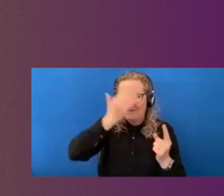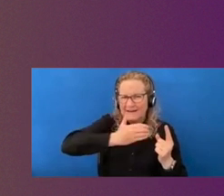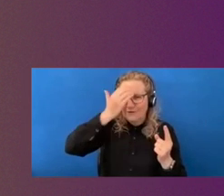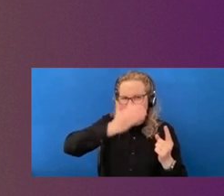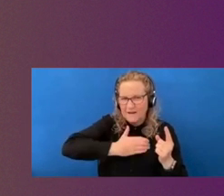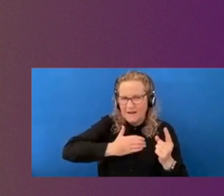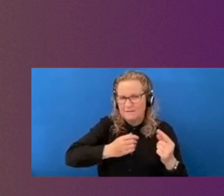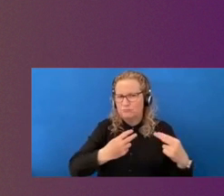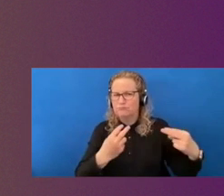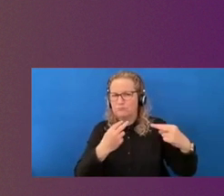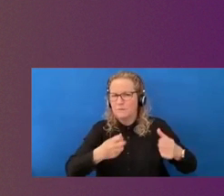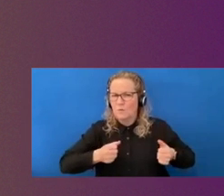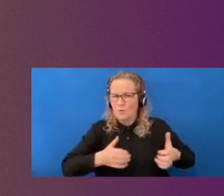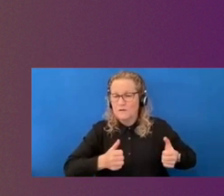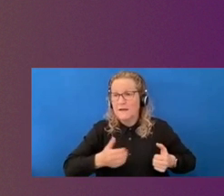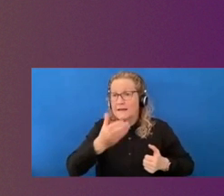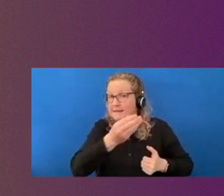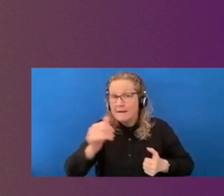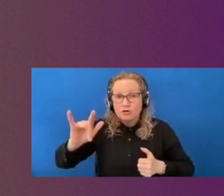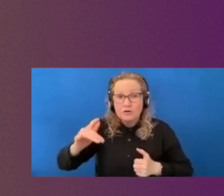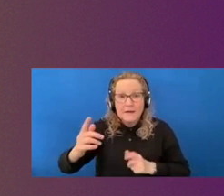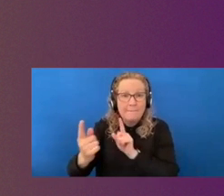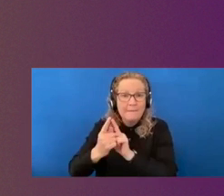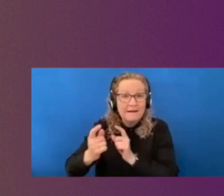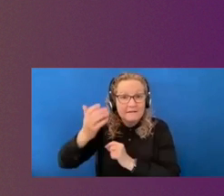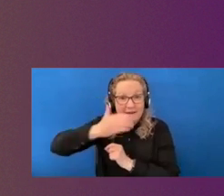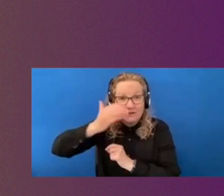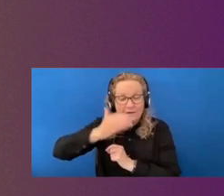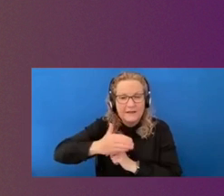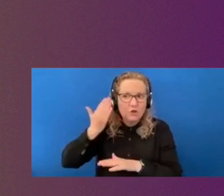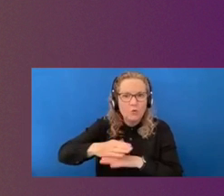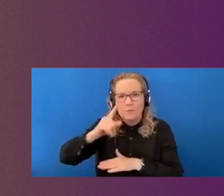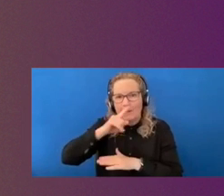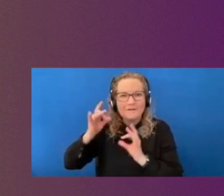there are a few that haven't and a lot of people that have started as well since the pandemic so